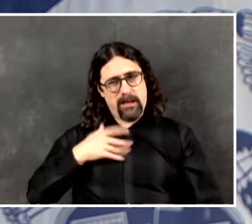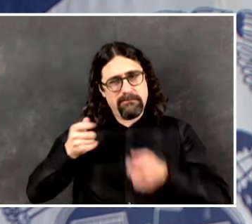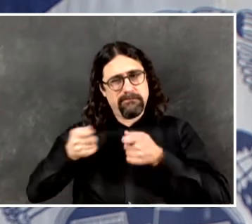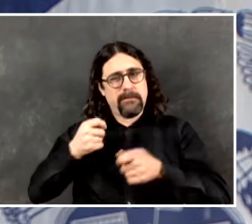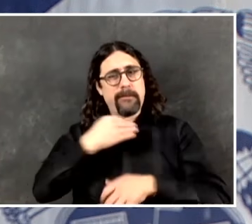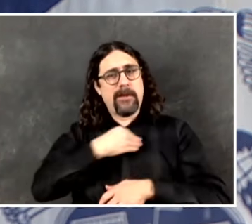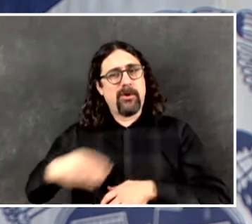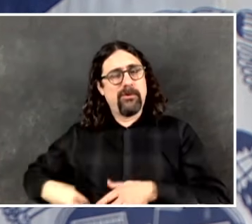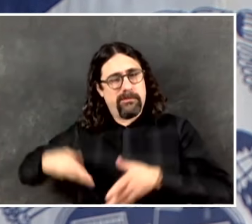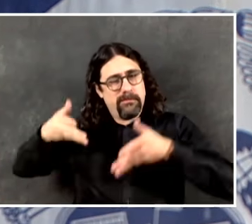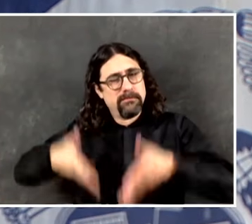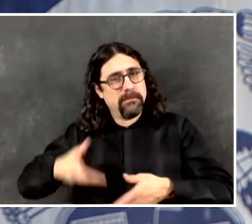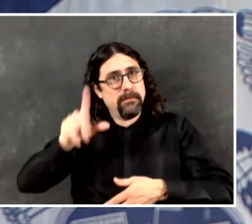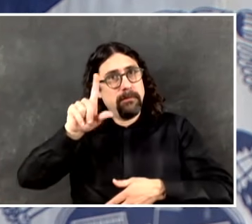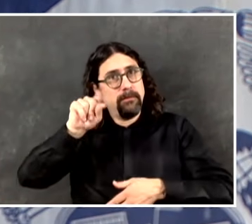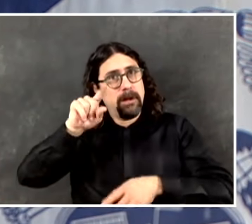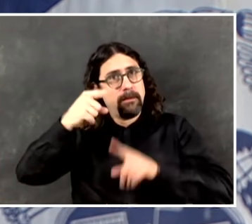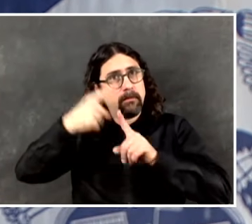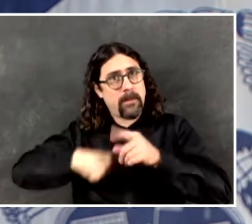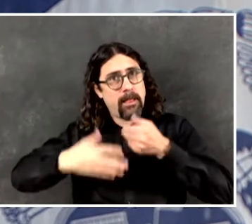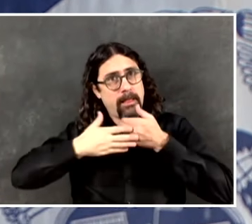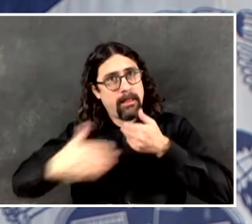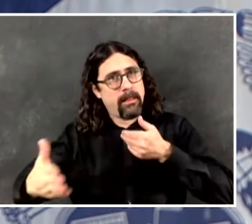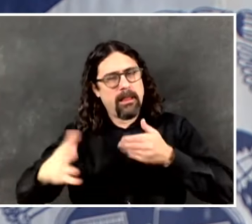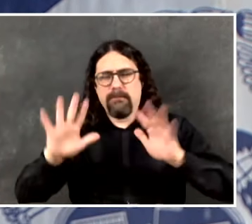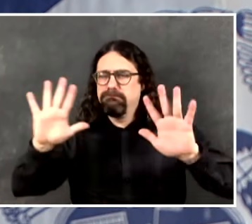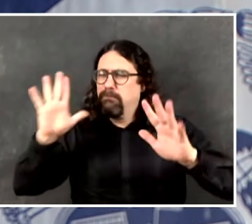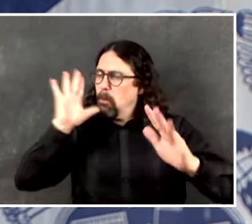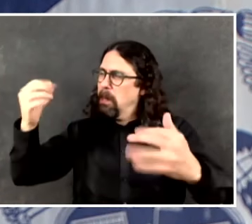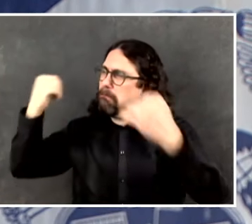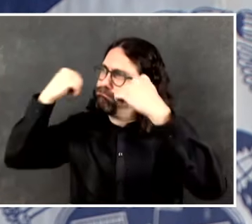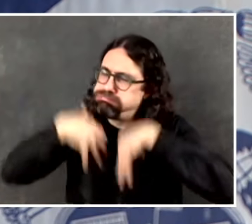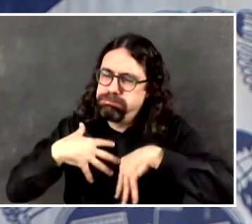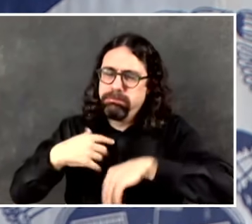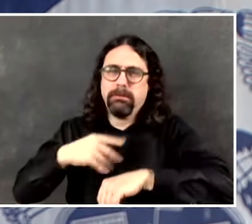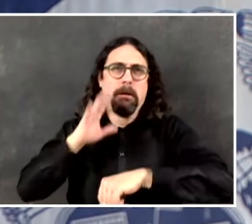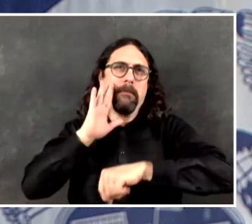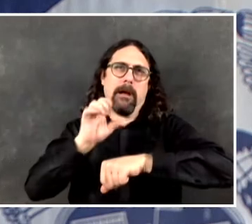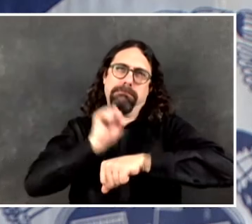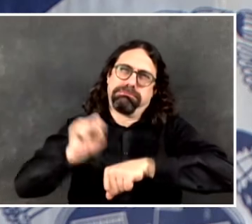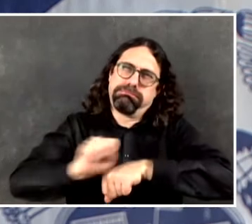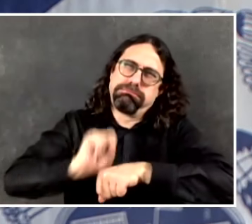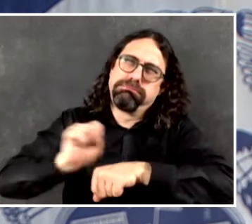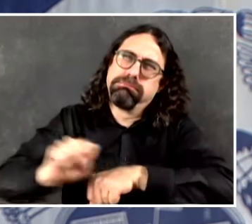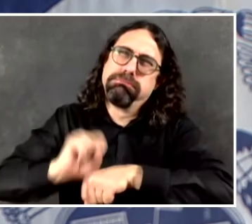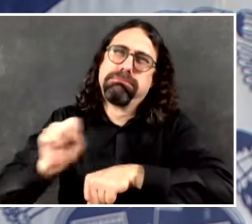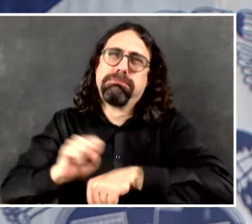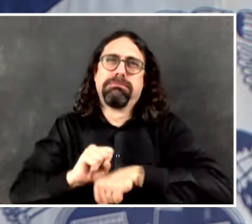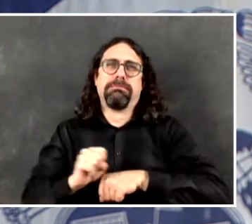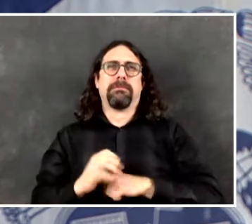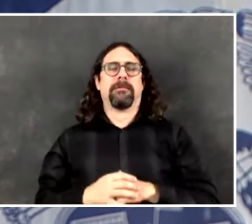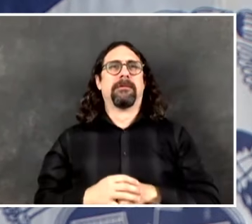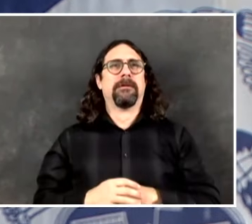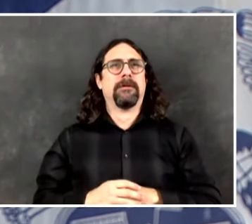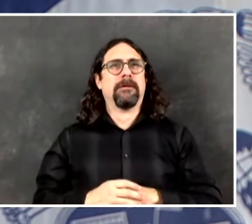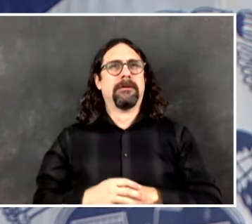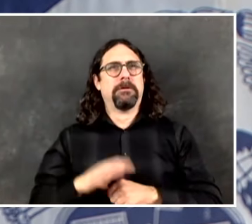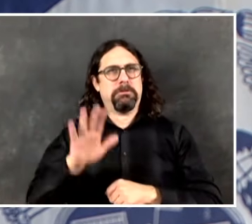SU REWE ADDRESS THESE INEQUALITIES WHILE BUILDING UP A STRONG ECONOMY